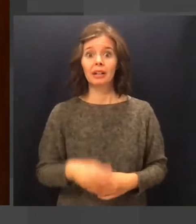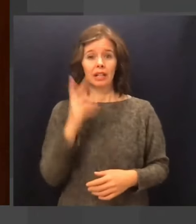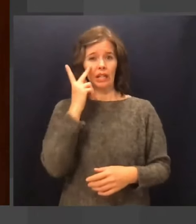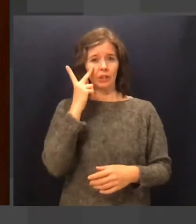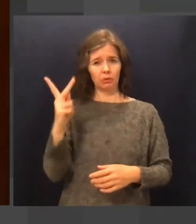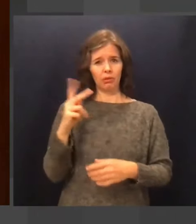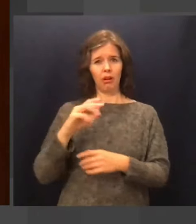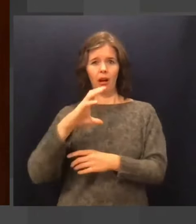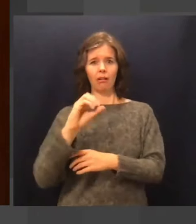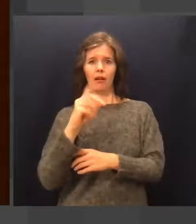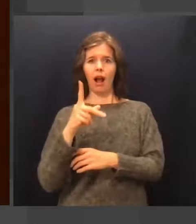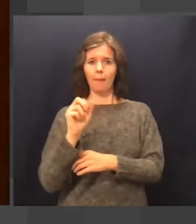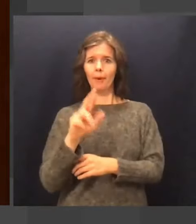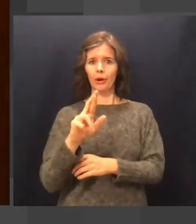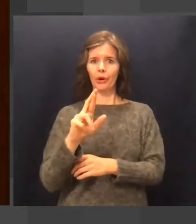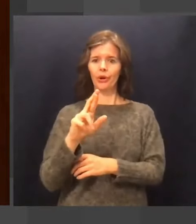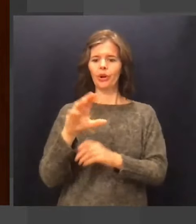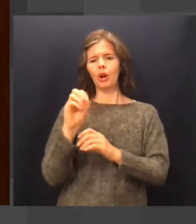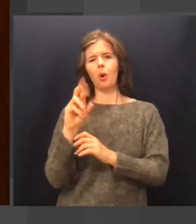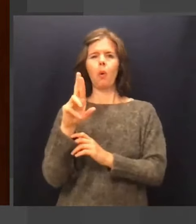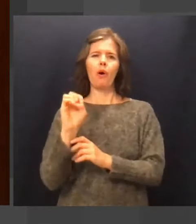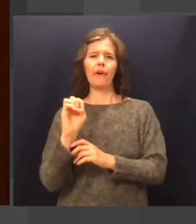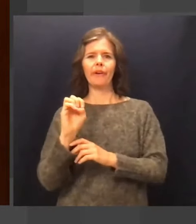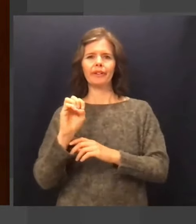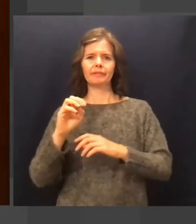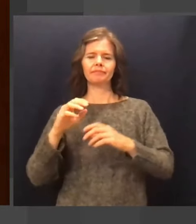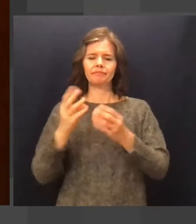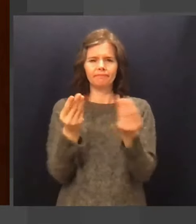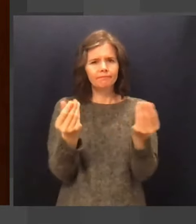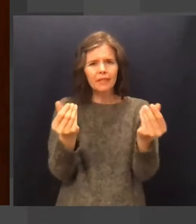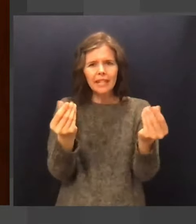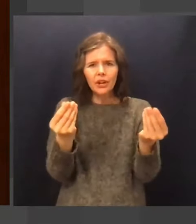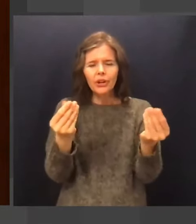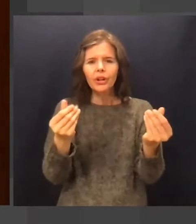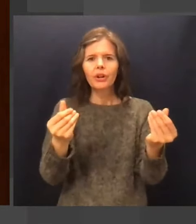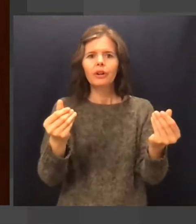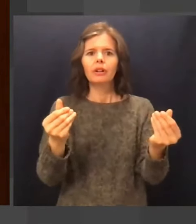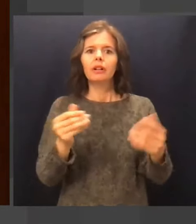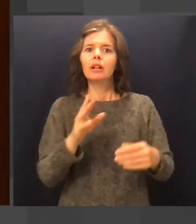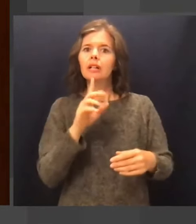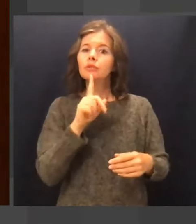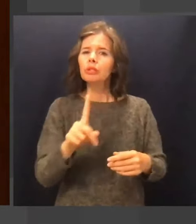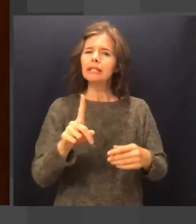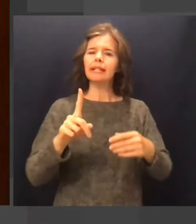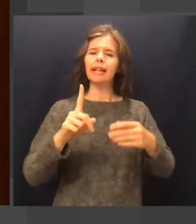AND YOU SAW THE INDIVIDUAL.